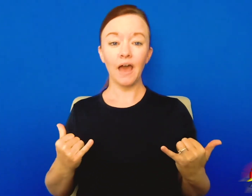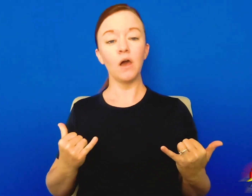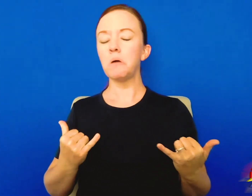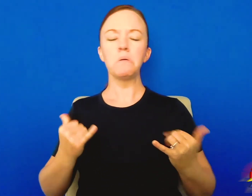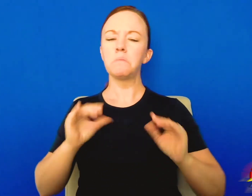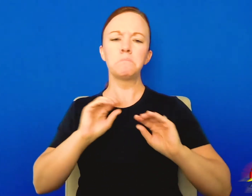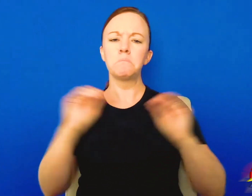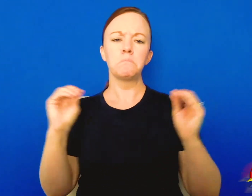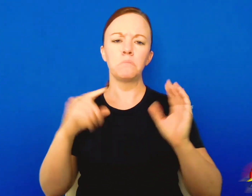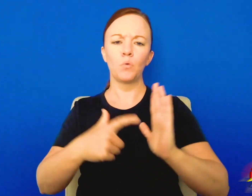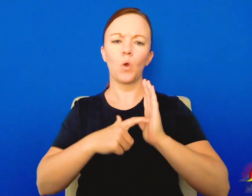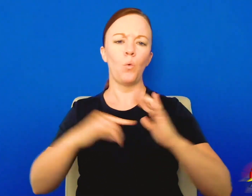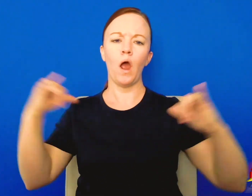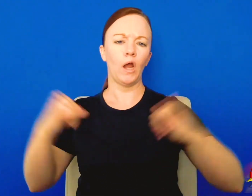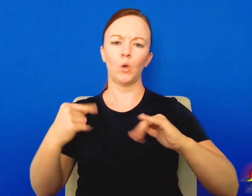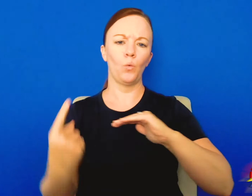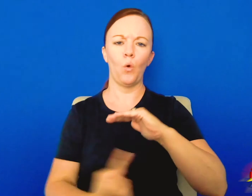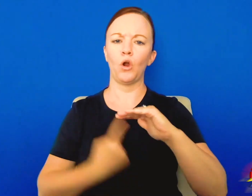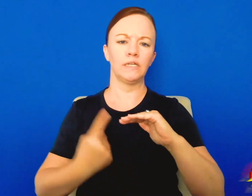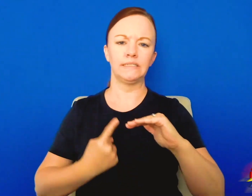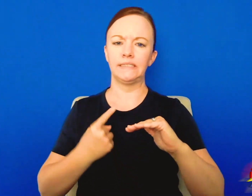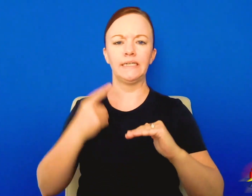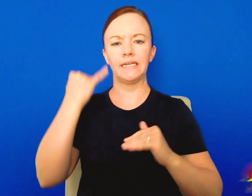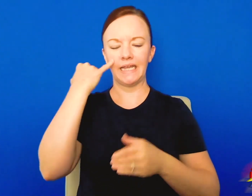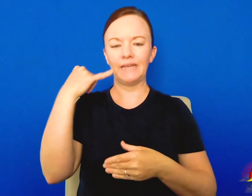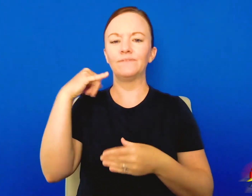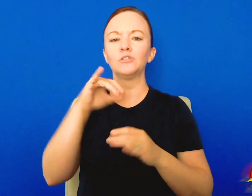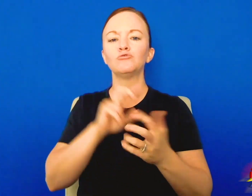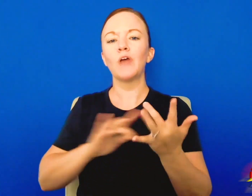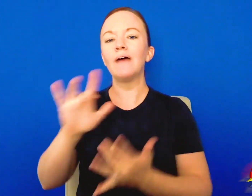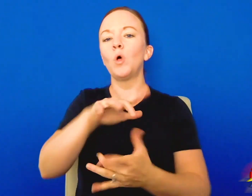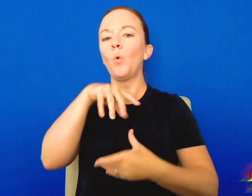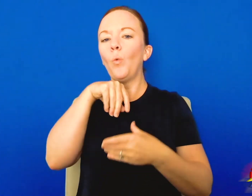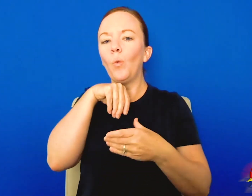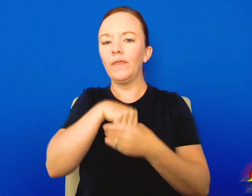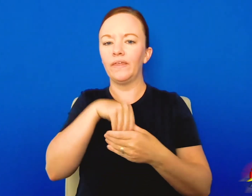AT THIS TIME THERE IS NO QUARANTINE IN-STATE TO STATE TRAVEL.